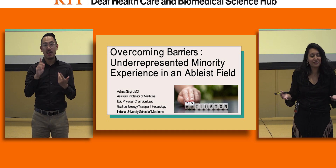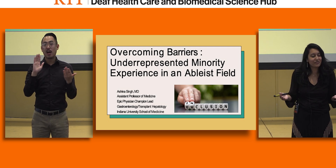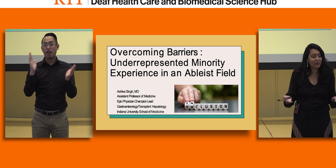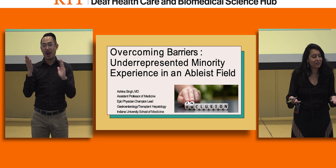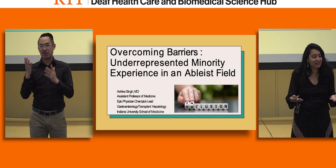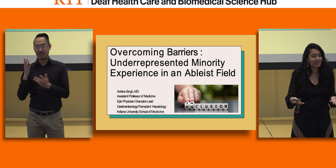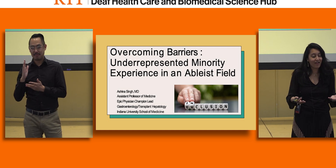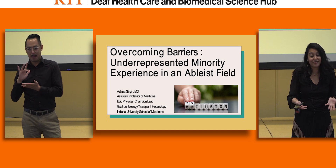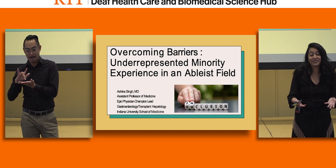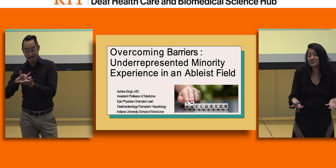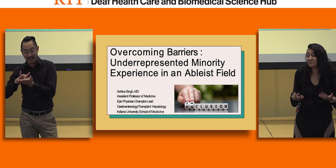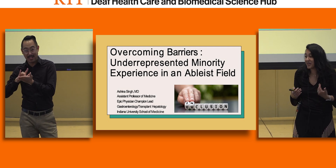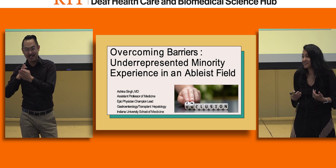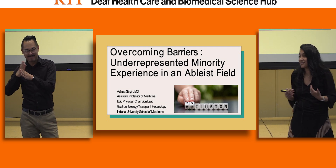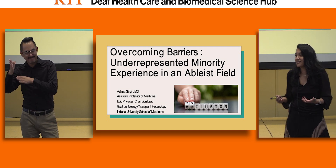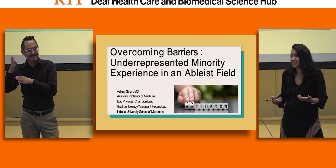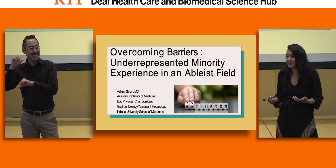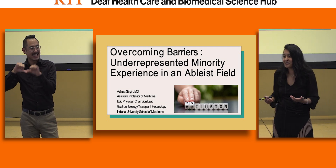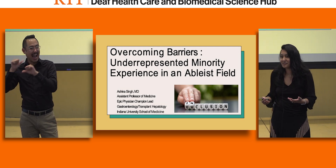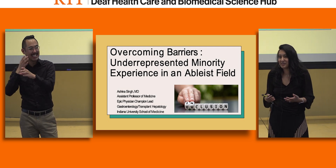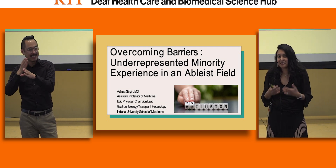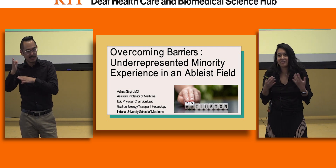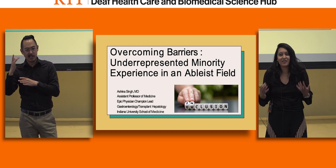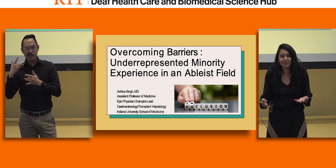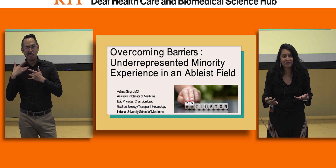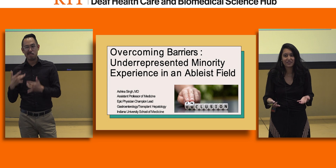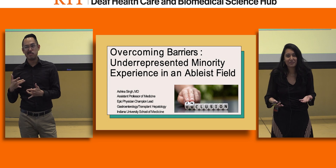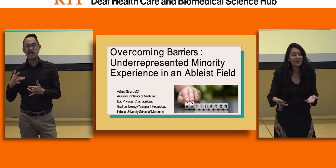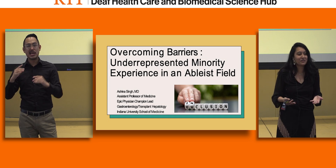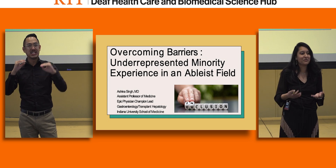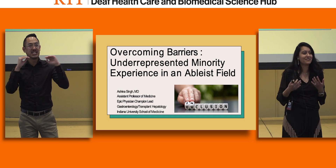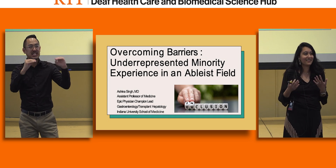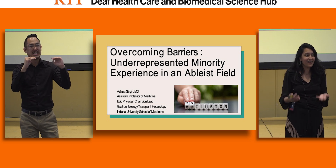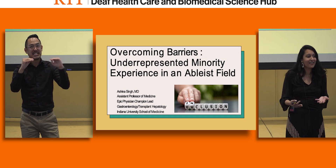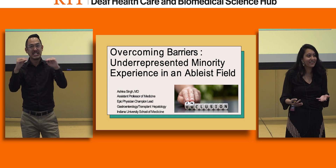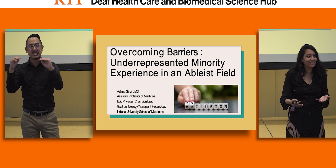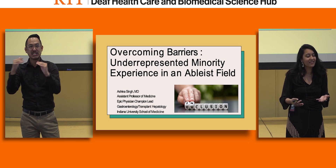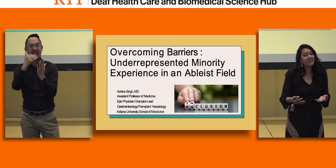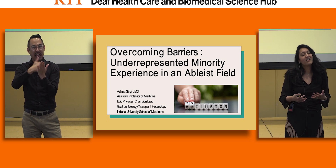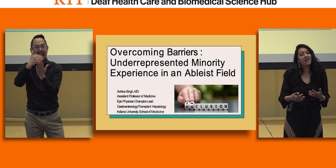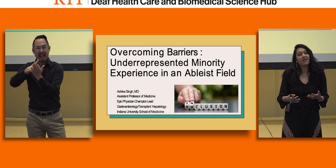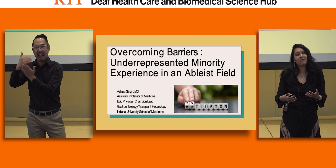from what we often do in medicine and science, right? A lot of everything we do is didactic,